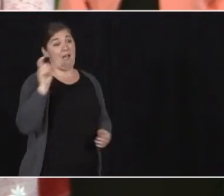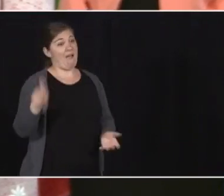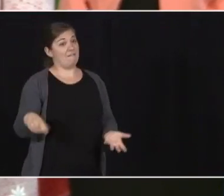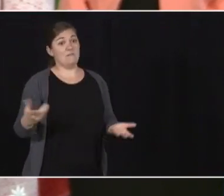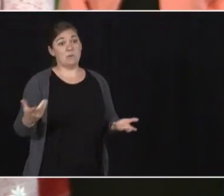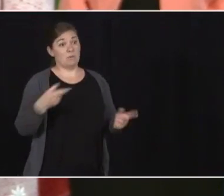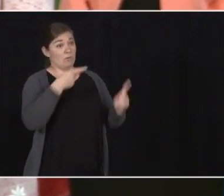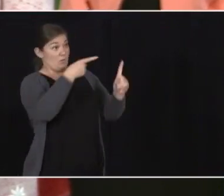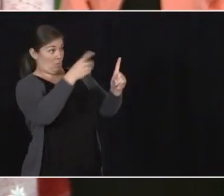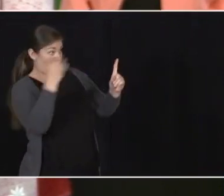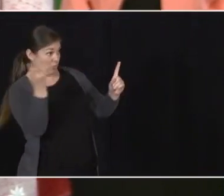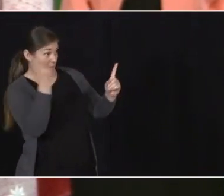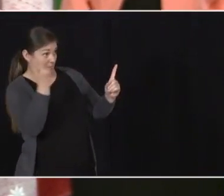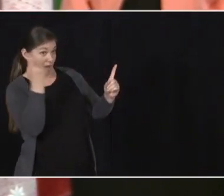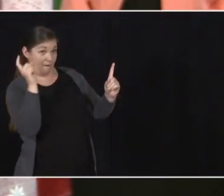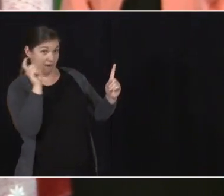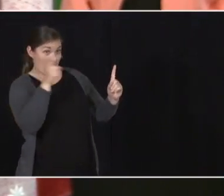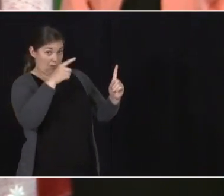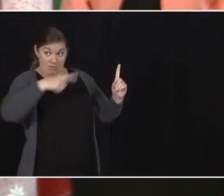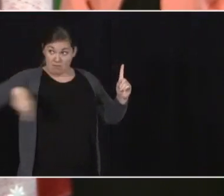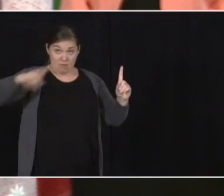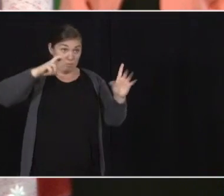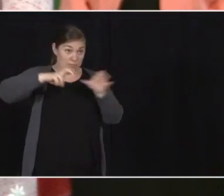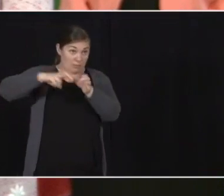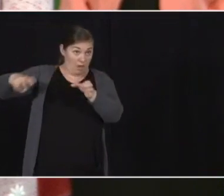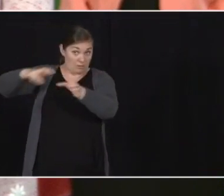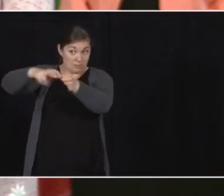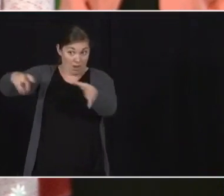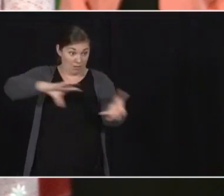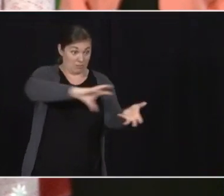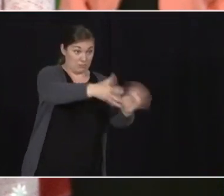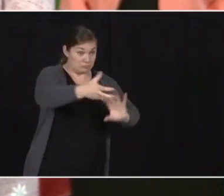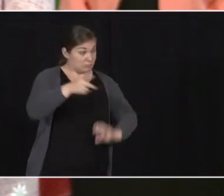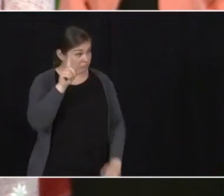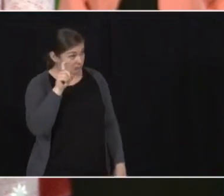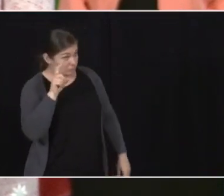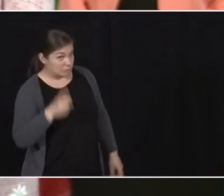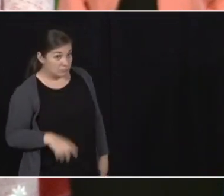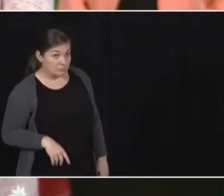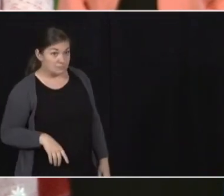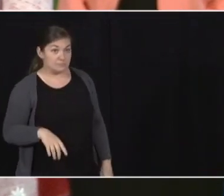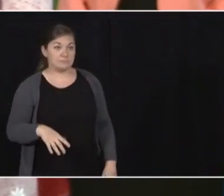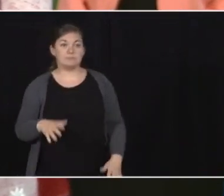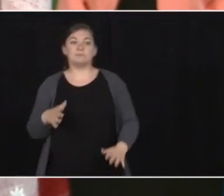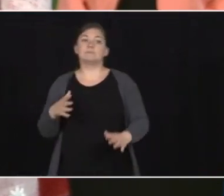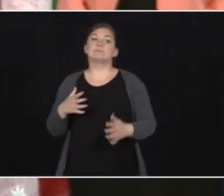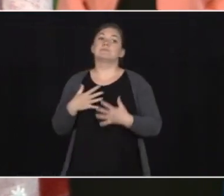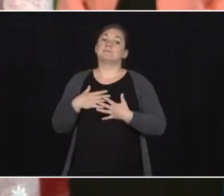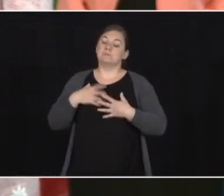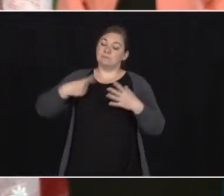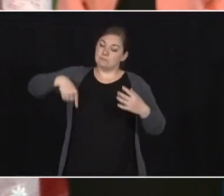Again, will anyone resign over this? Again,